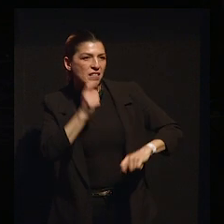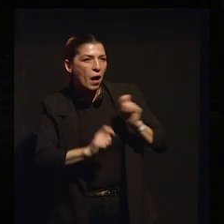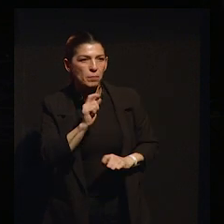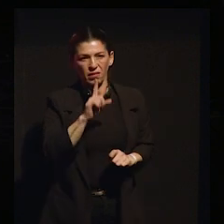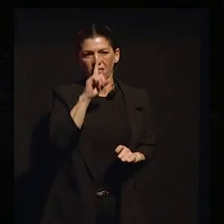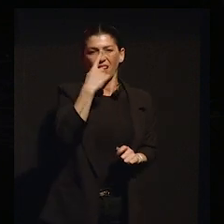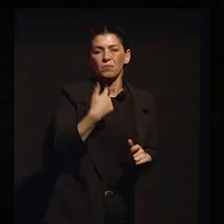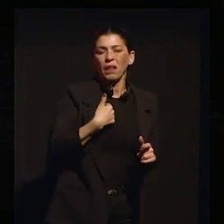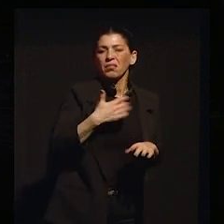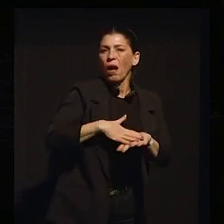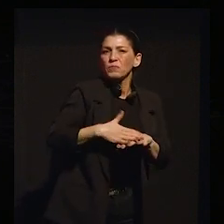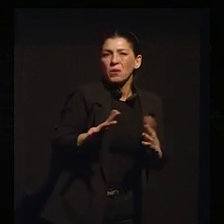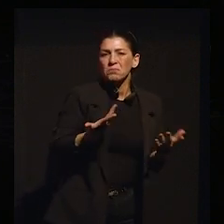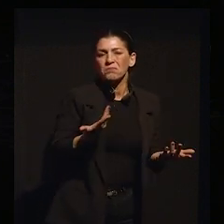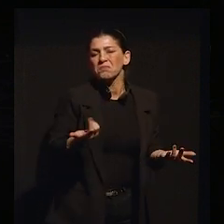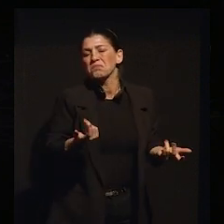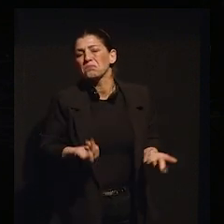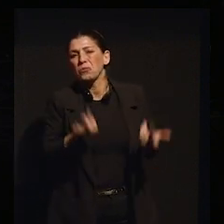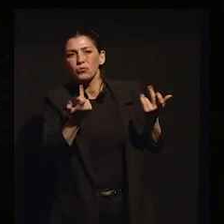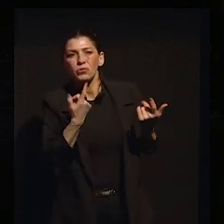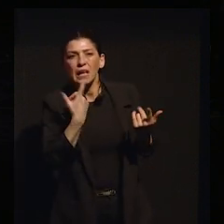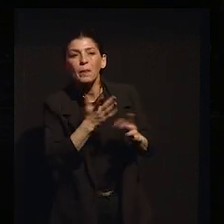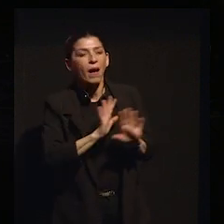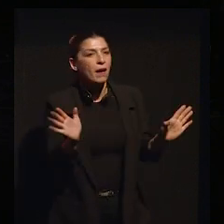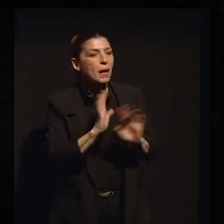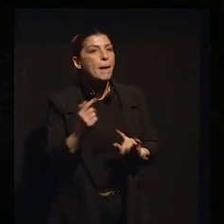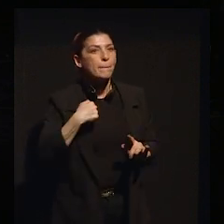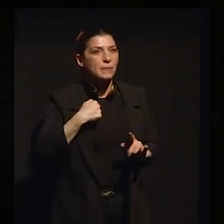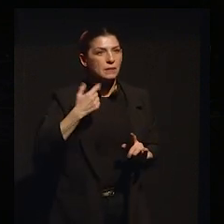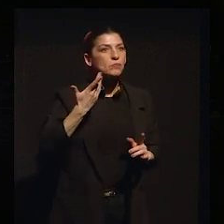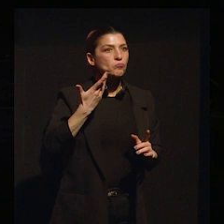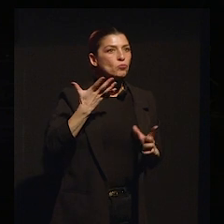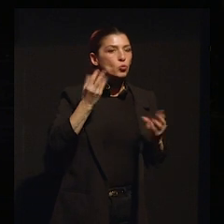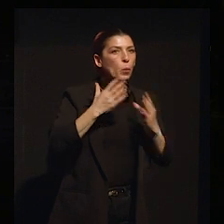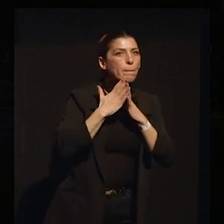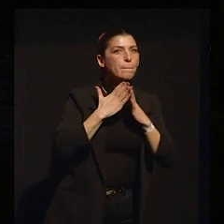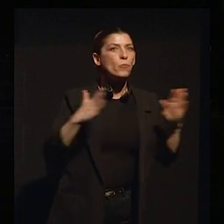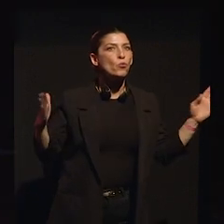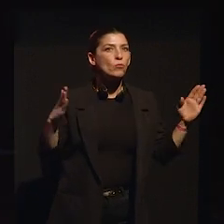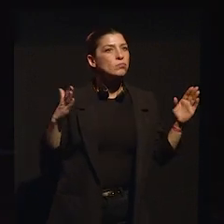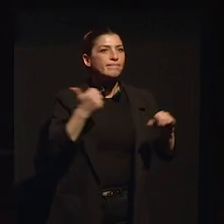and use that instead. You may think, “what good does it do if only *I* do it”